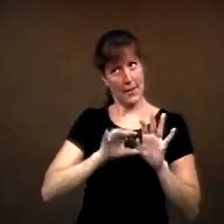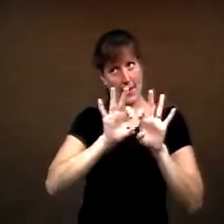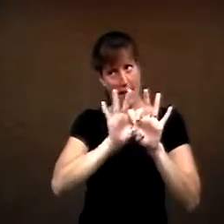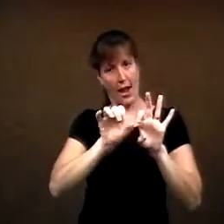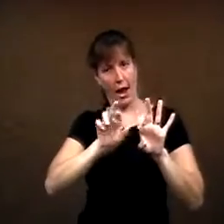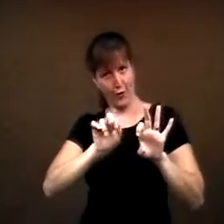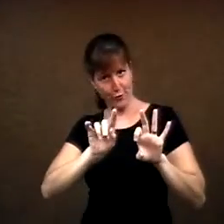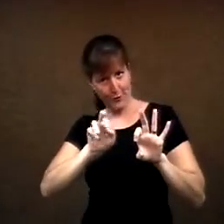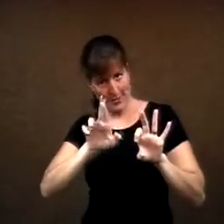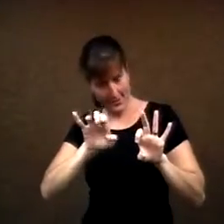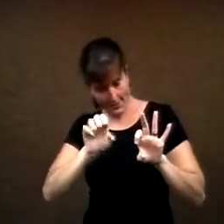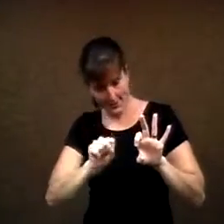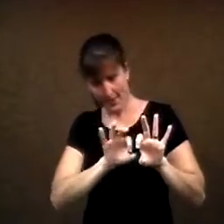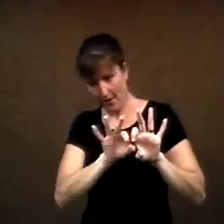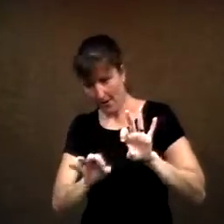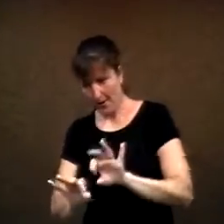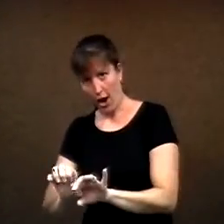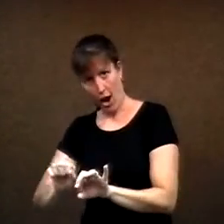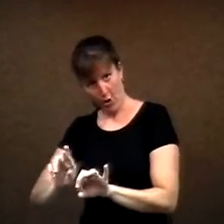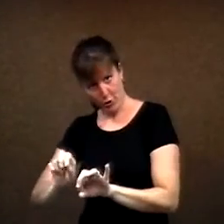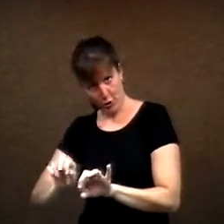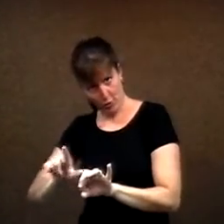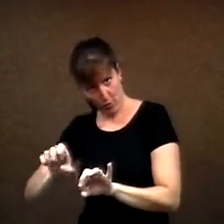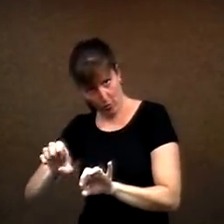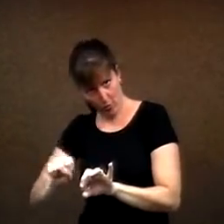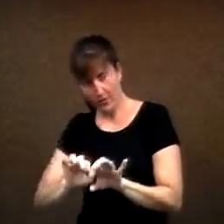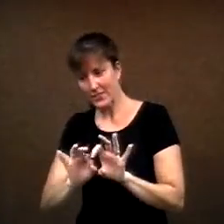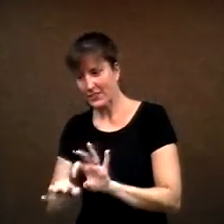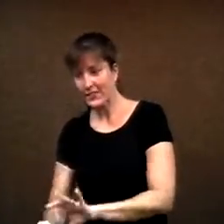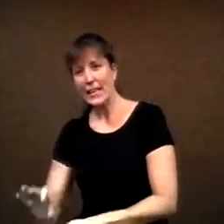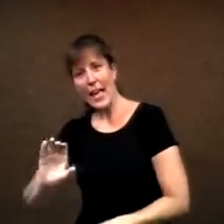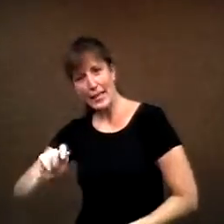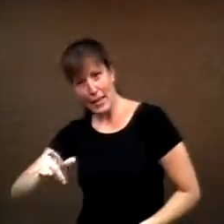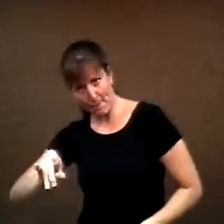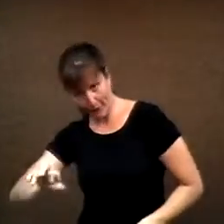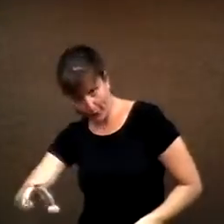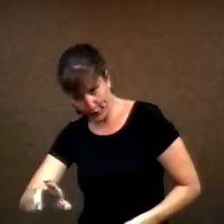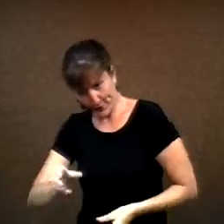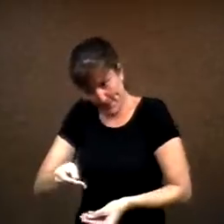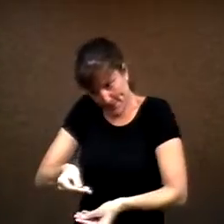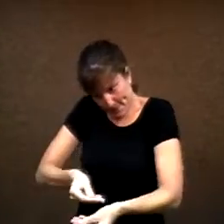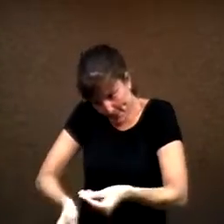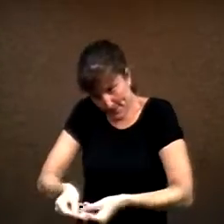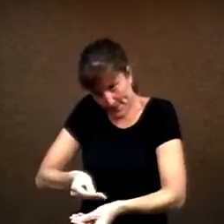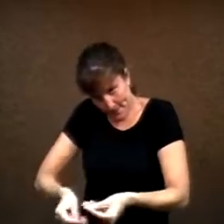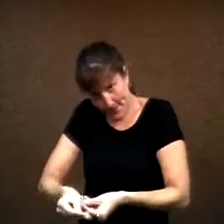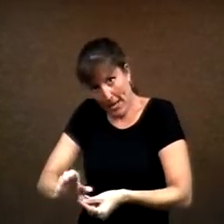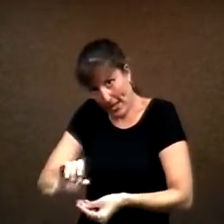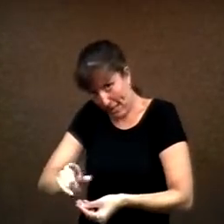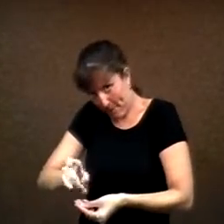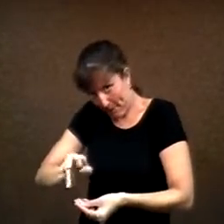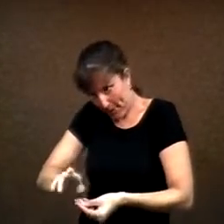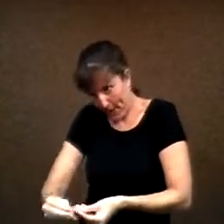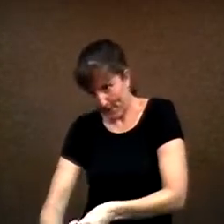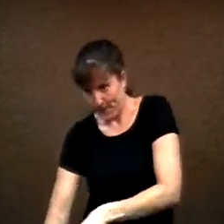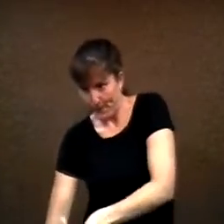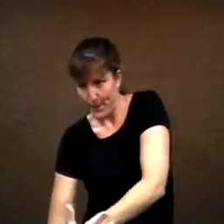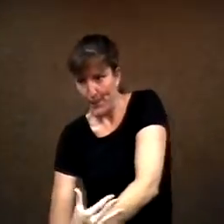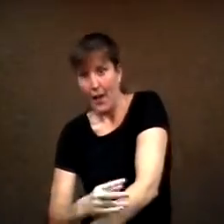then, branch to form capillaries. After exchange occurs, capillaries will merge to form venules. Venules